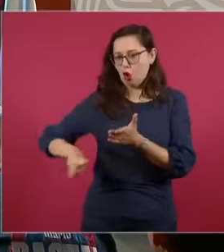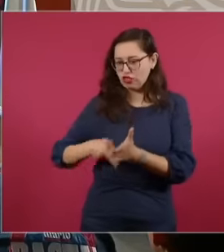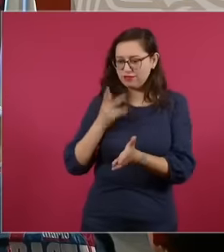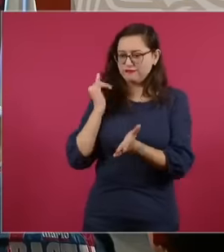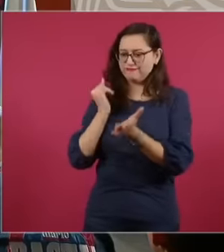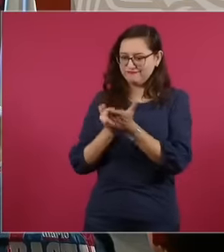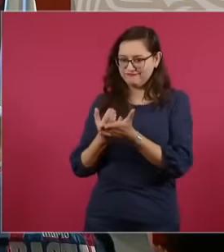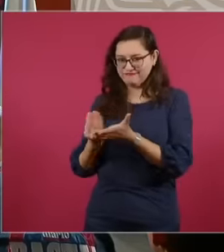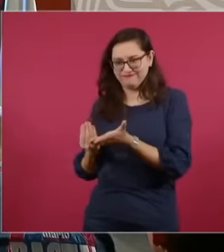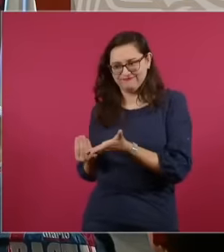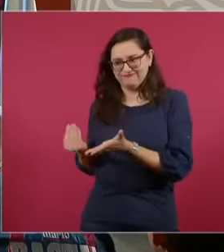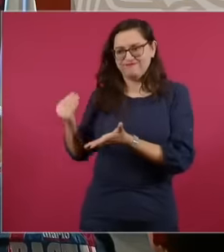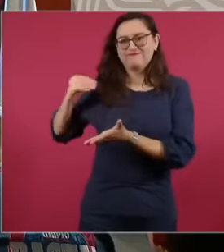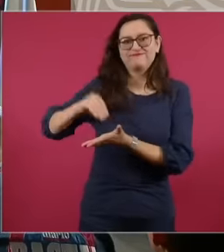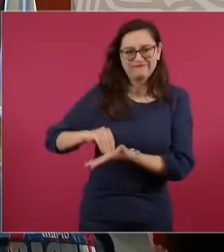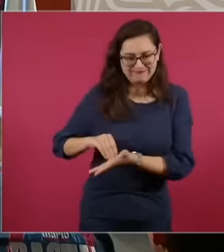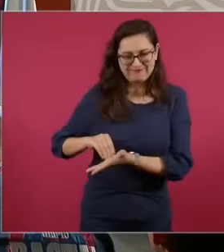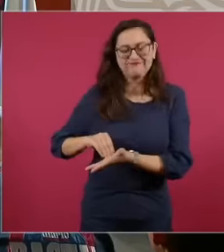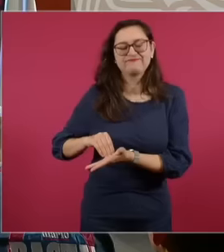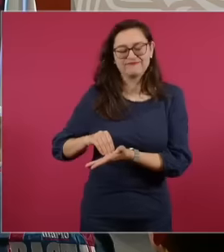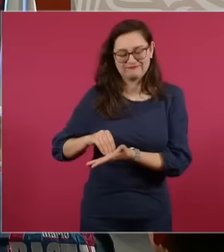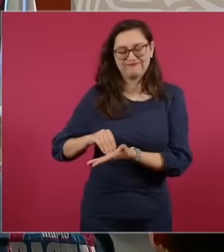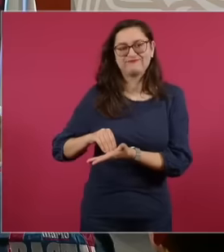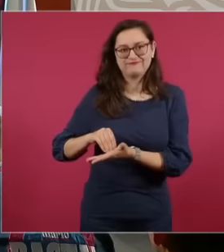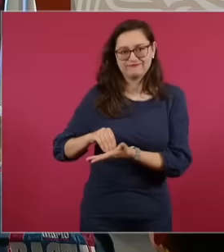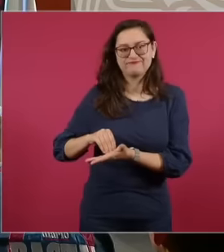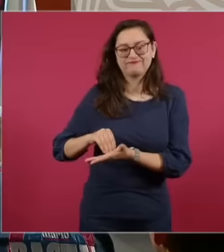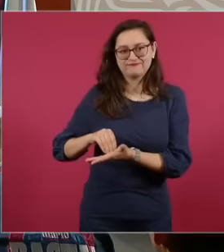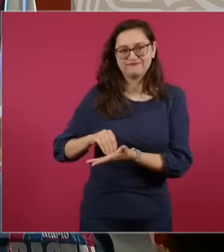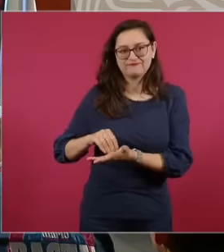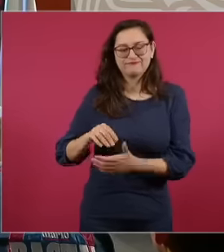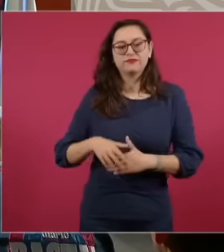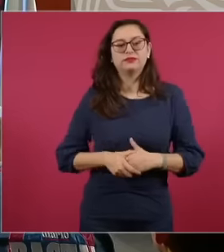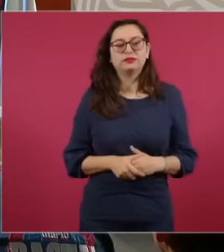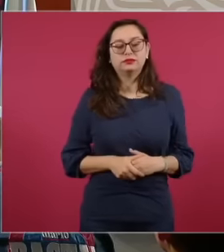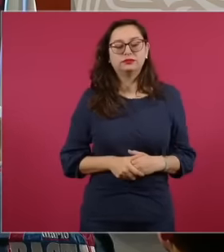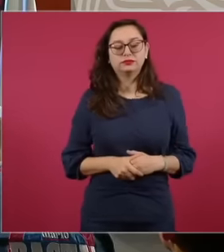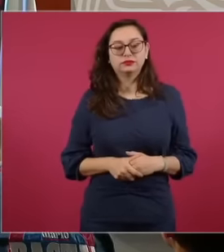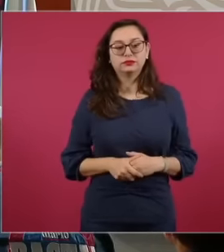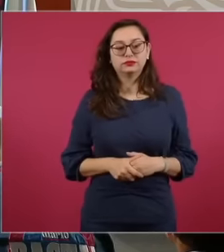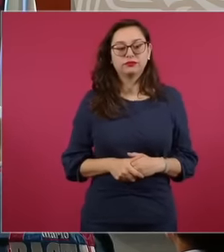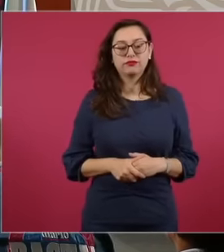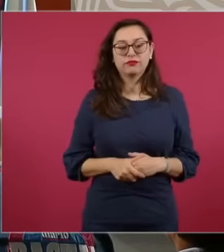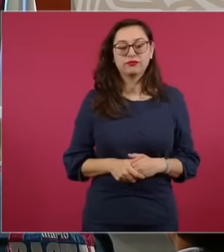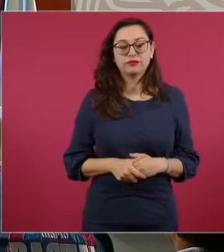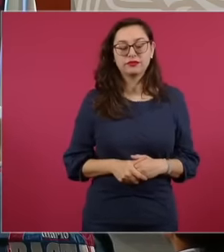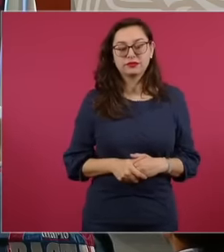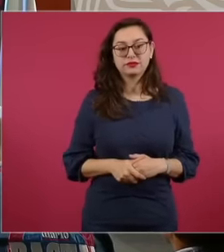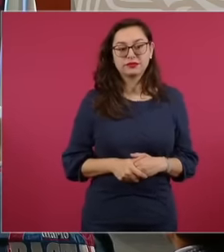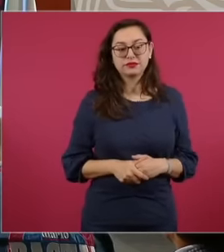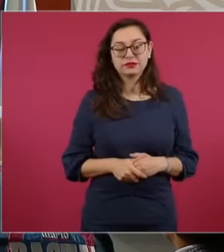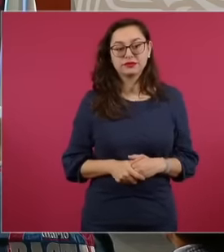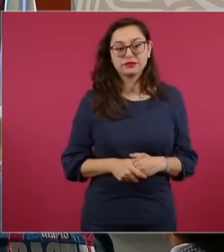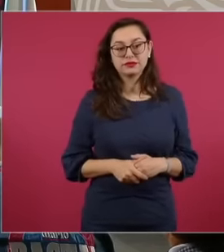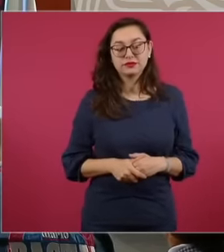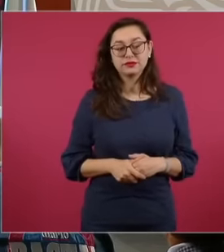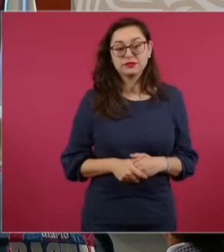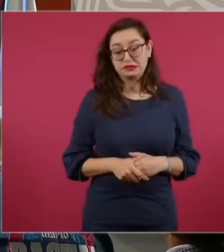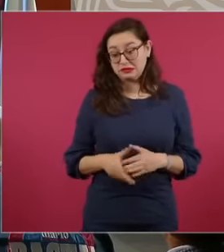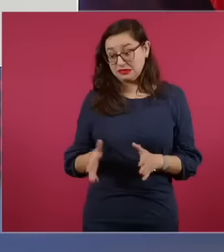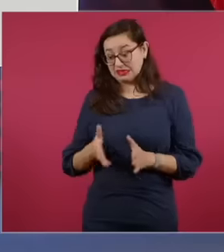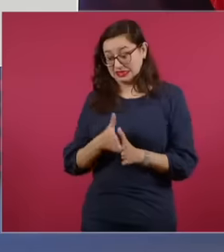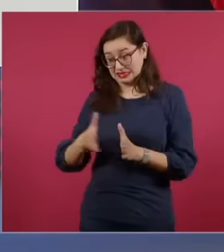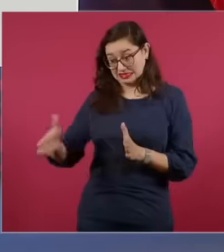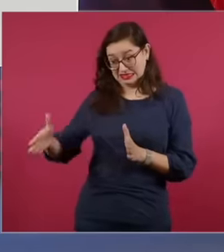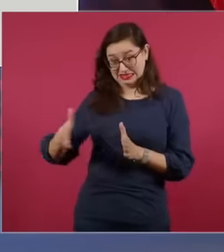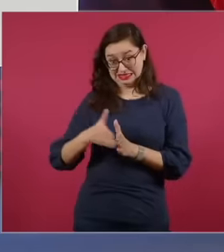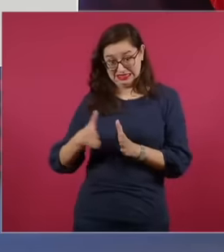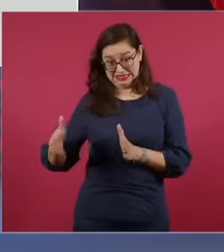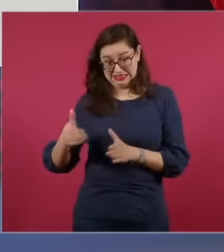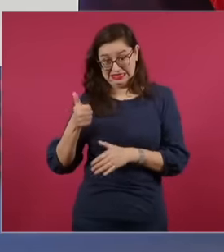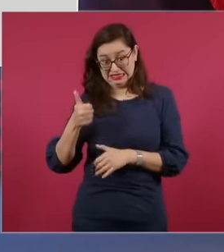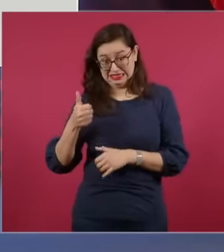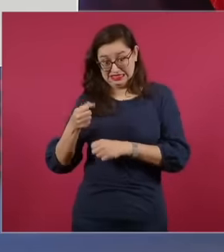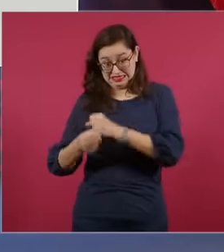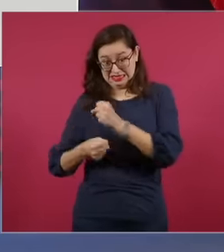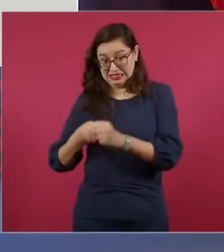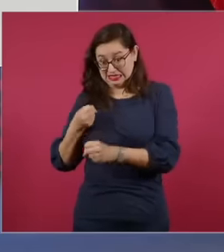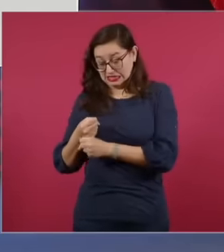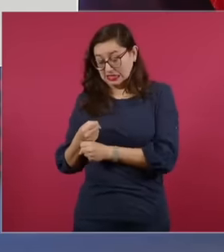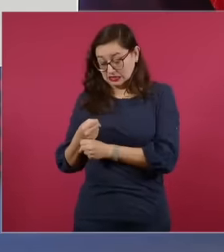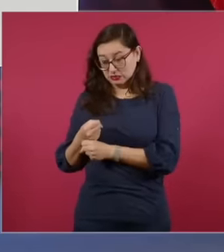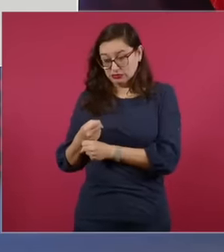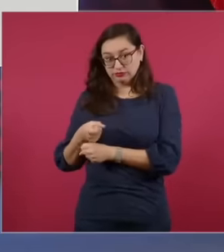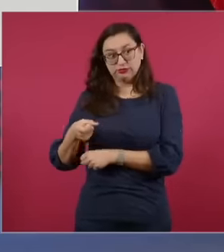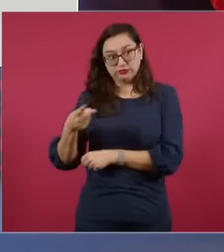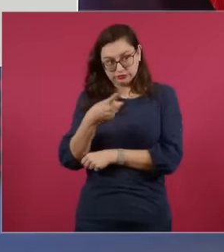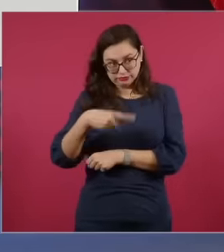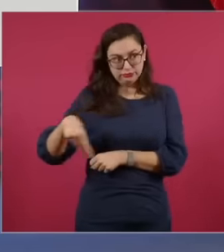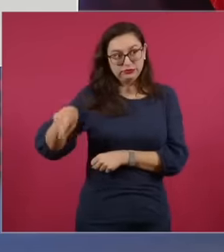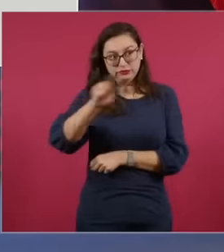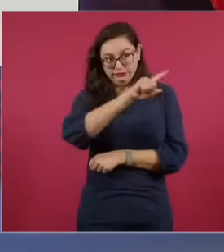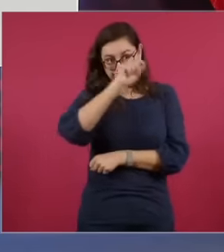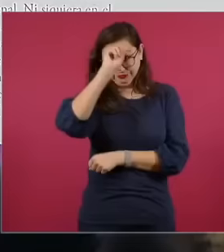to resolve, you know that we achieved nothing during the six-year term. more for the collection of mineral extraction